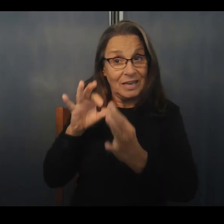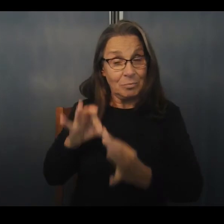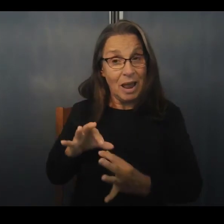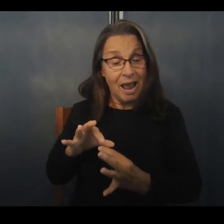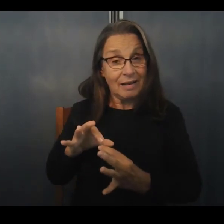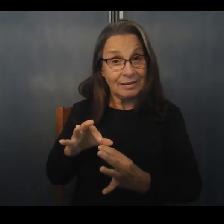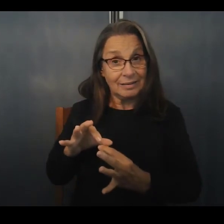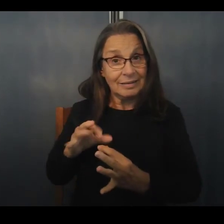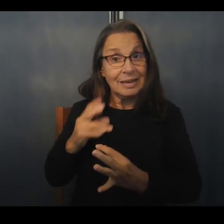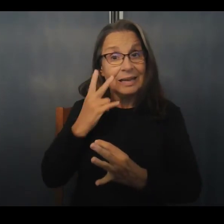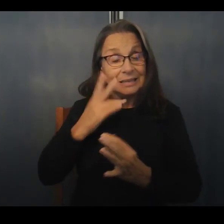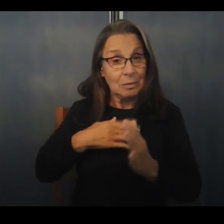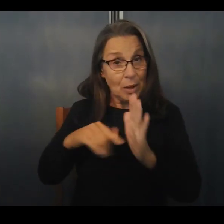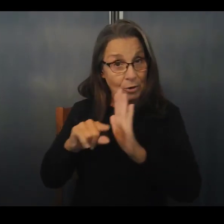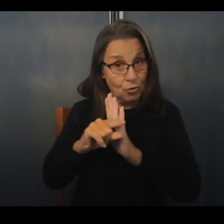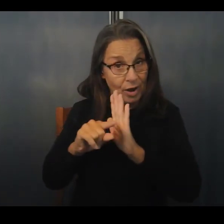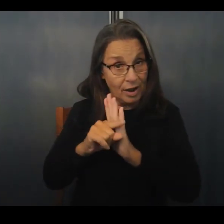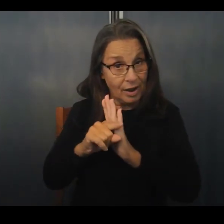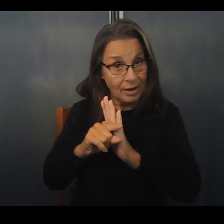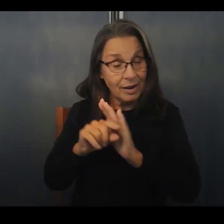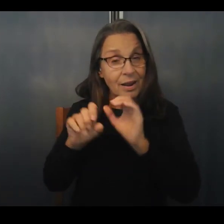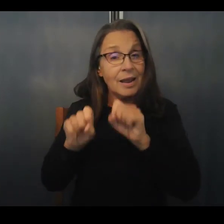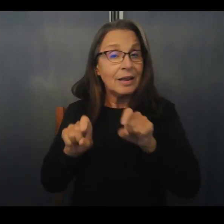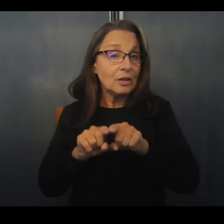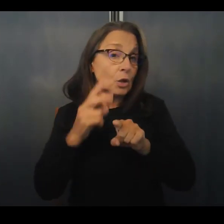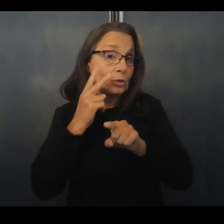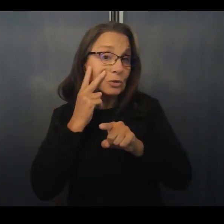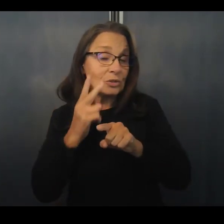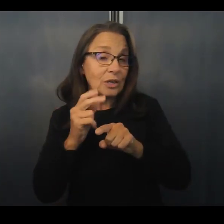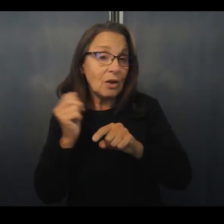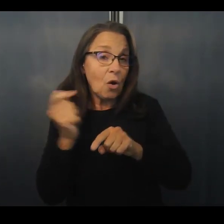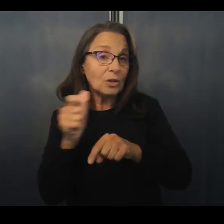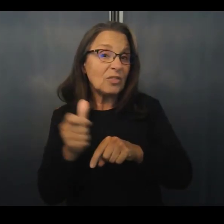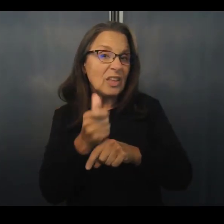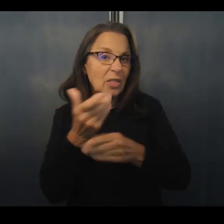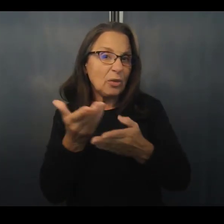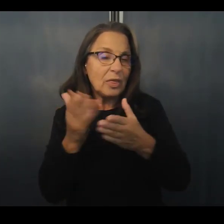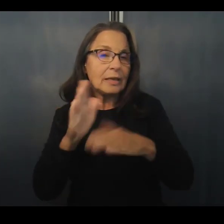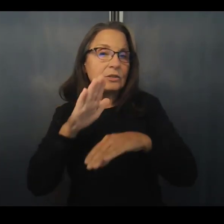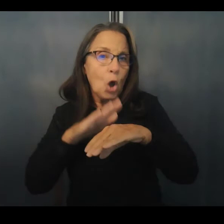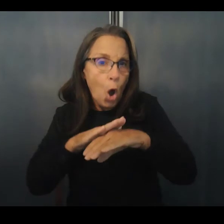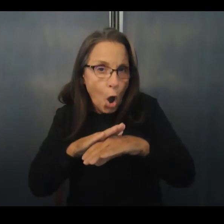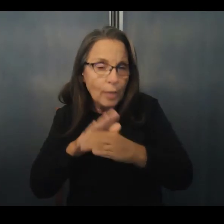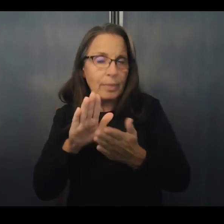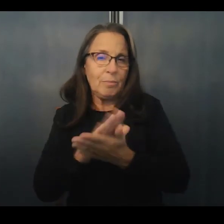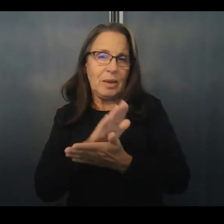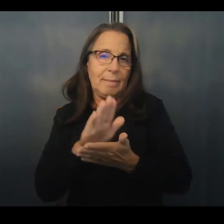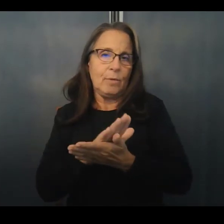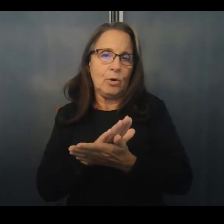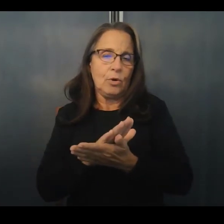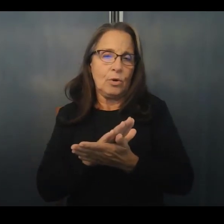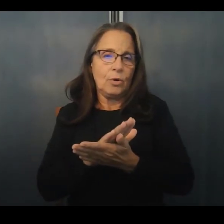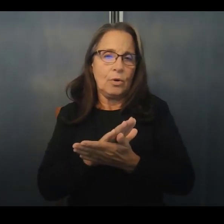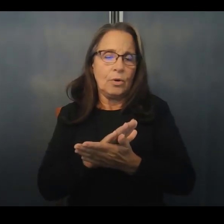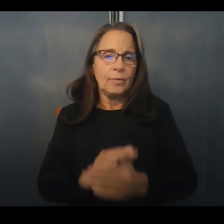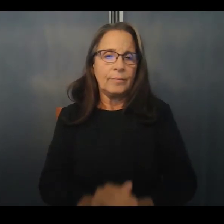my grade but I can also see all of these items on the paper itself so make sure that you're coming